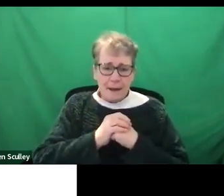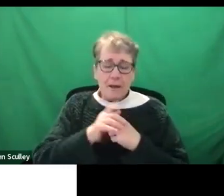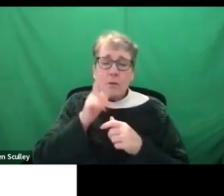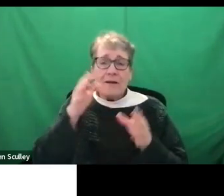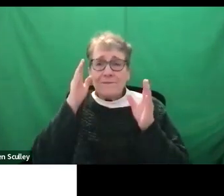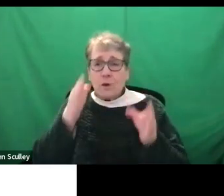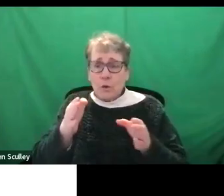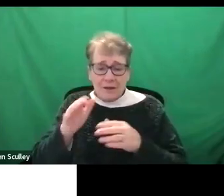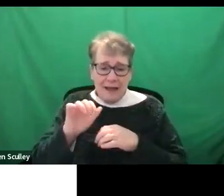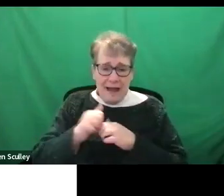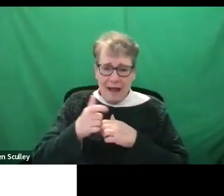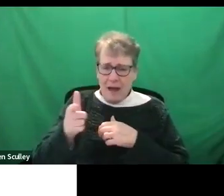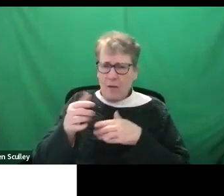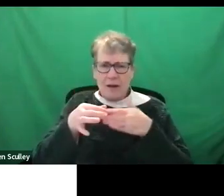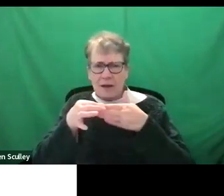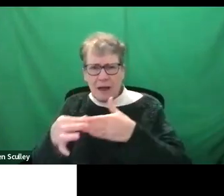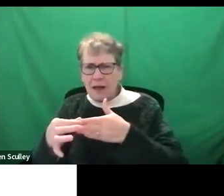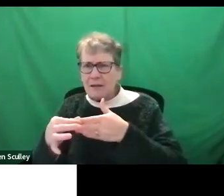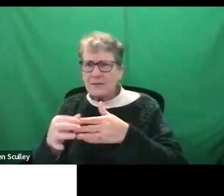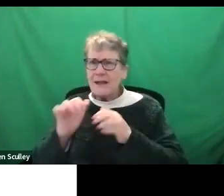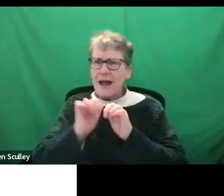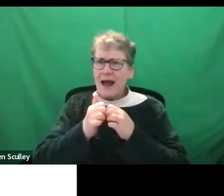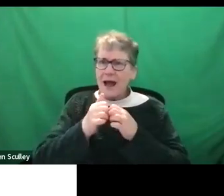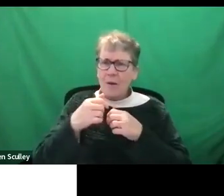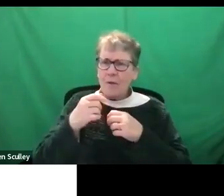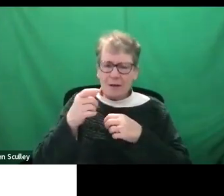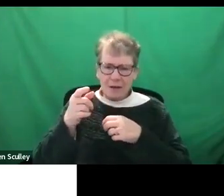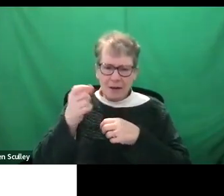and how they can ensure support throughout their child's lives.